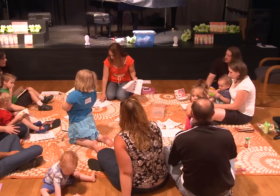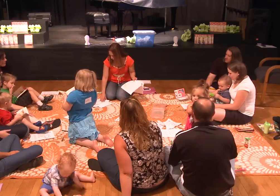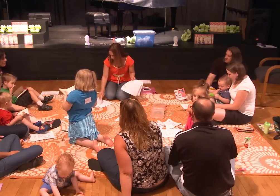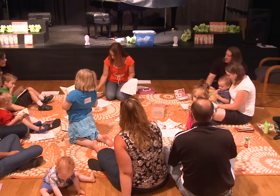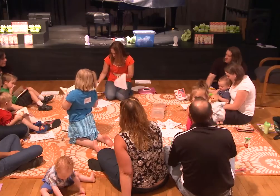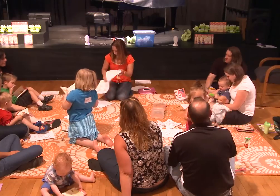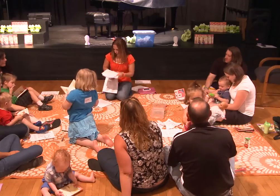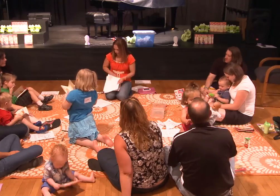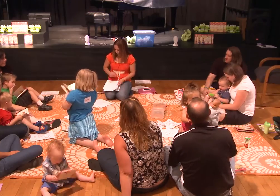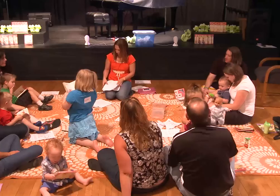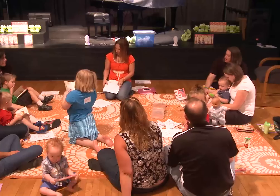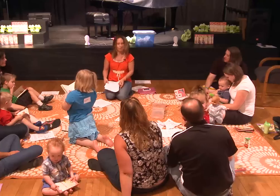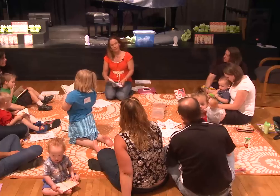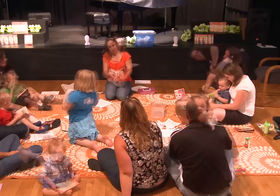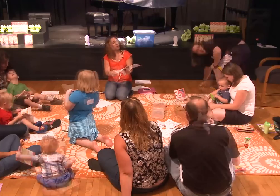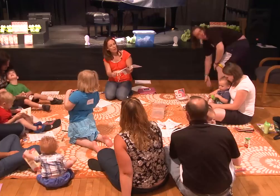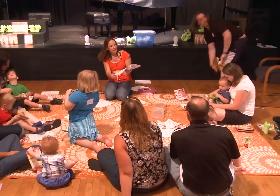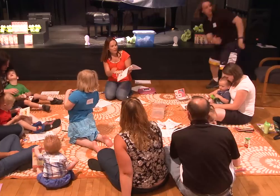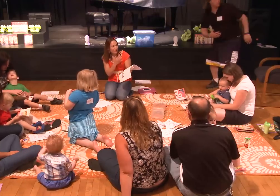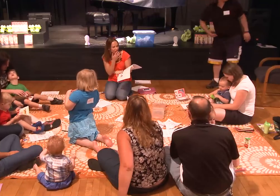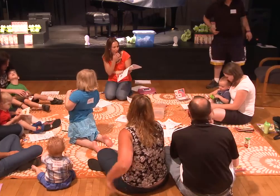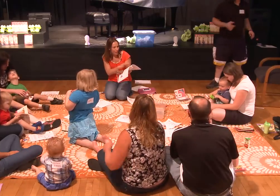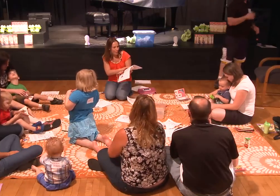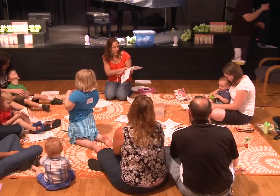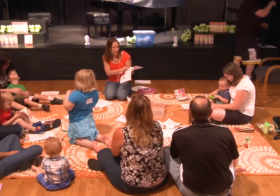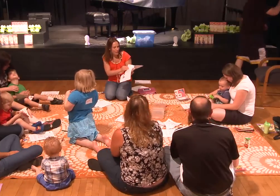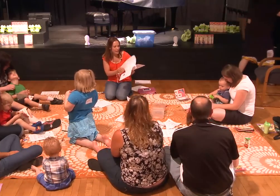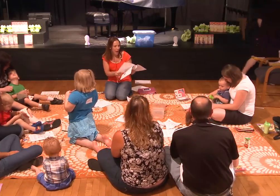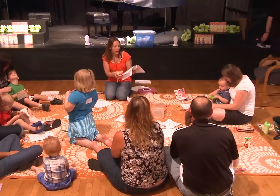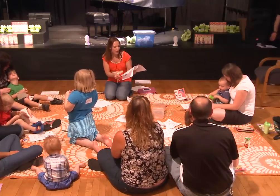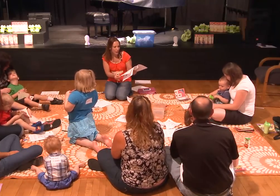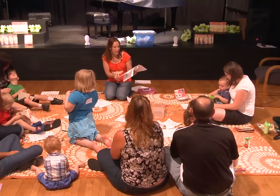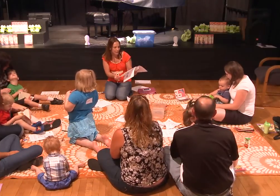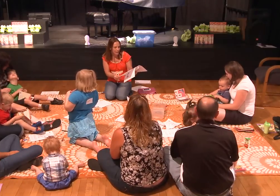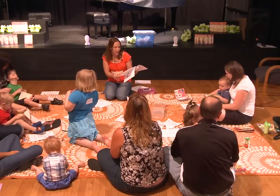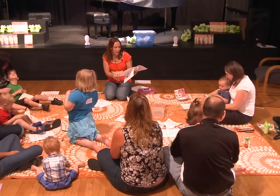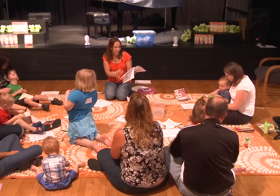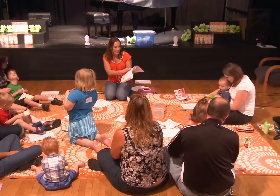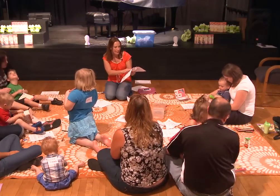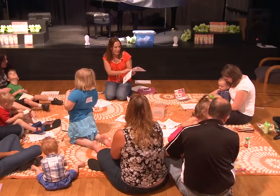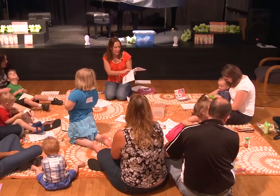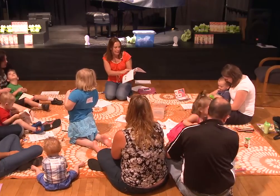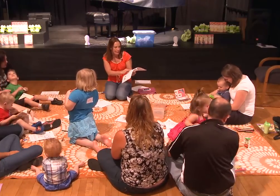EAT and DRINK and CRACKER. So then the lyrics and the signs so you can sing them together for EAT EAT EAT.